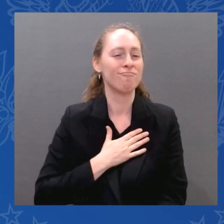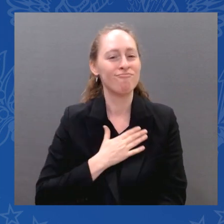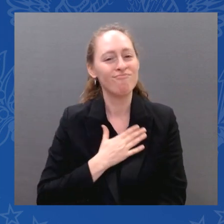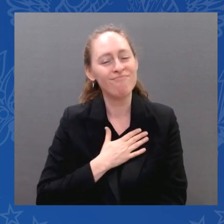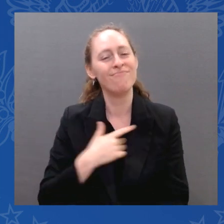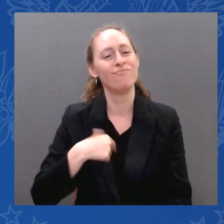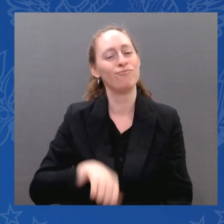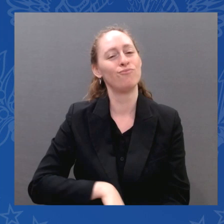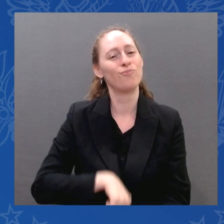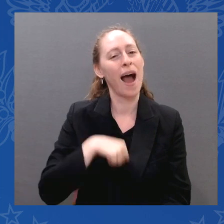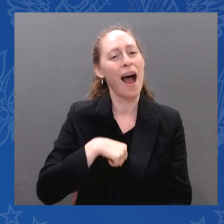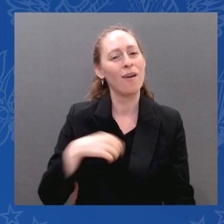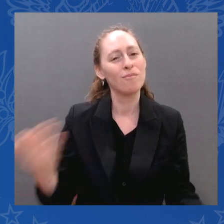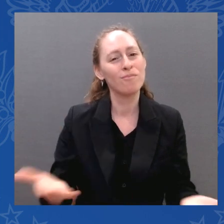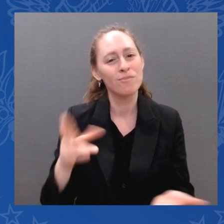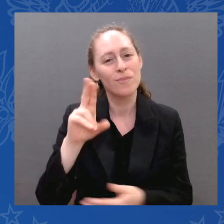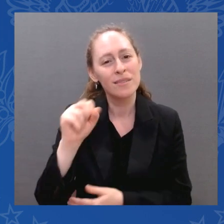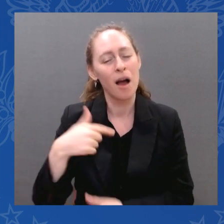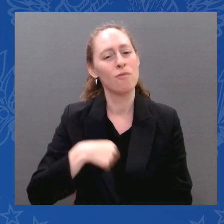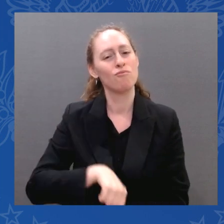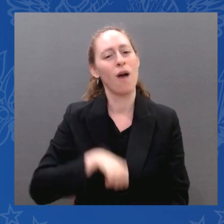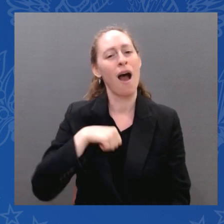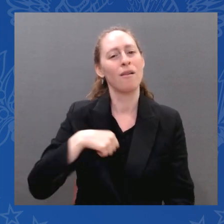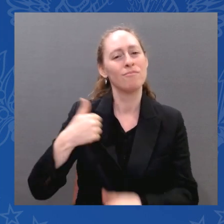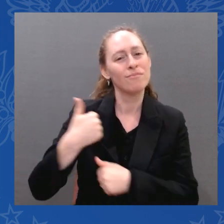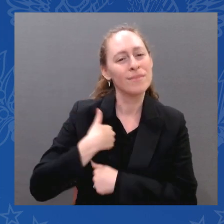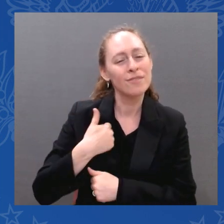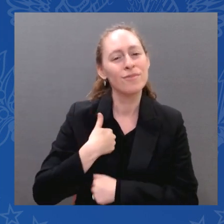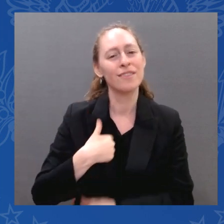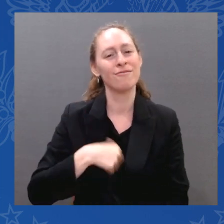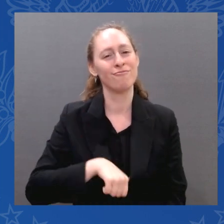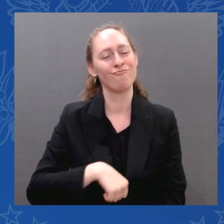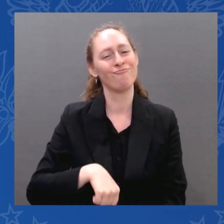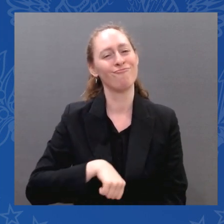When I joined the Army, I felt I found a family I always dreamed of.